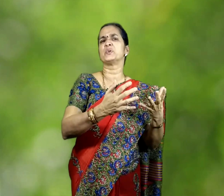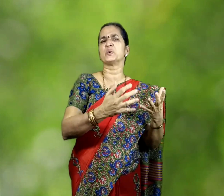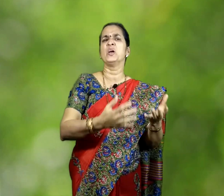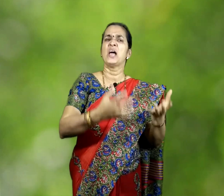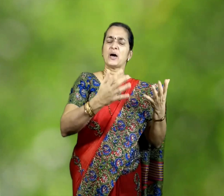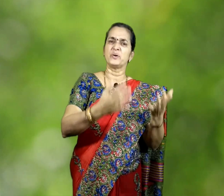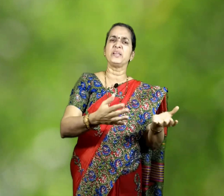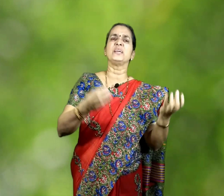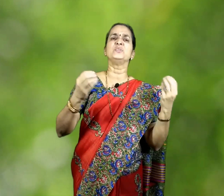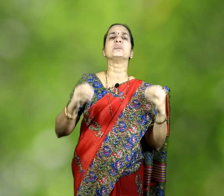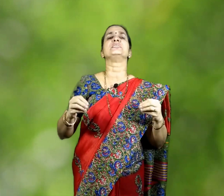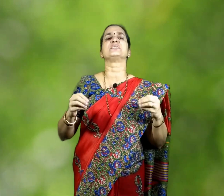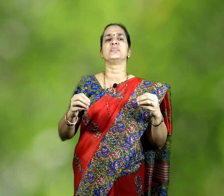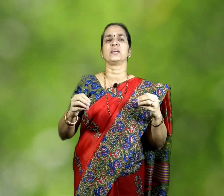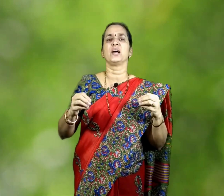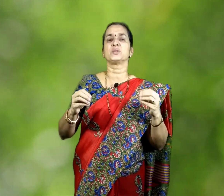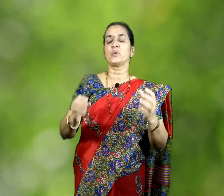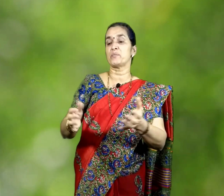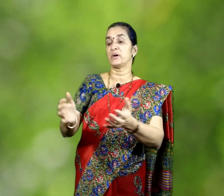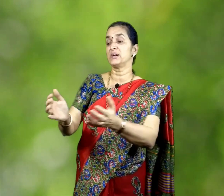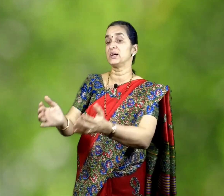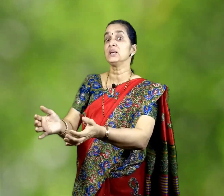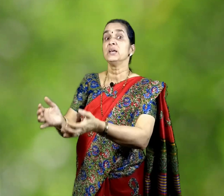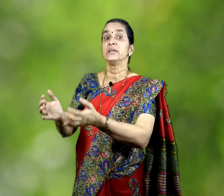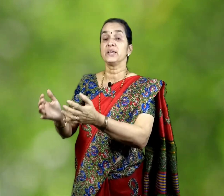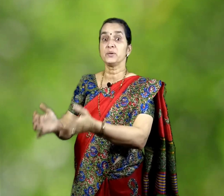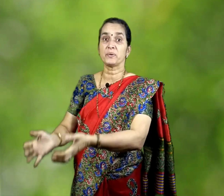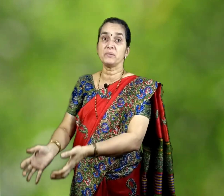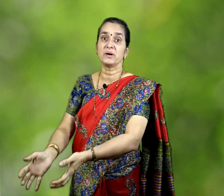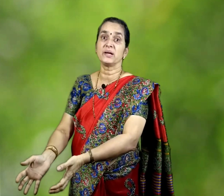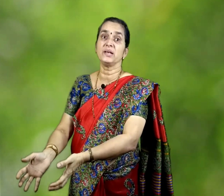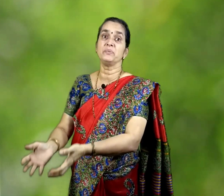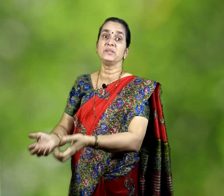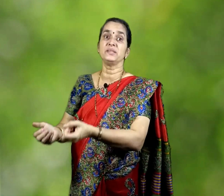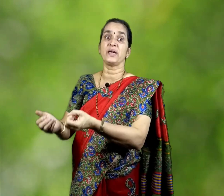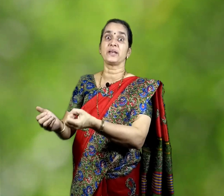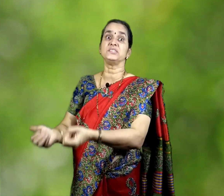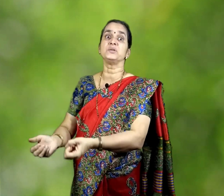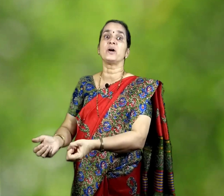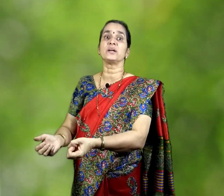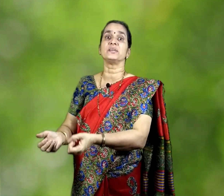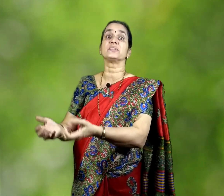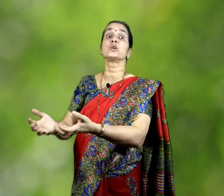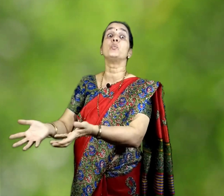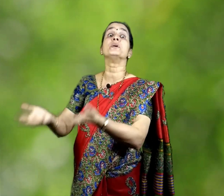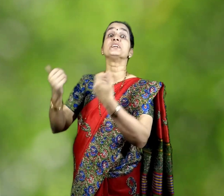get affected since they go near that monkey and try to help